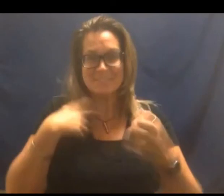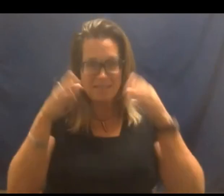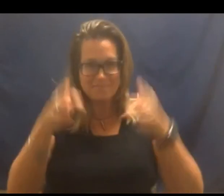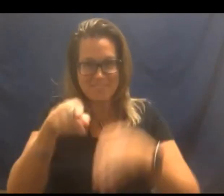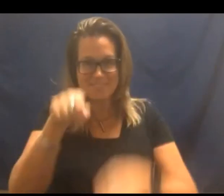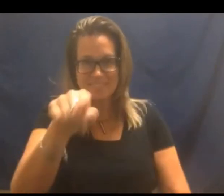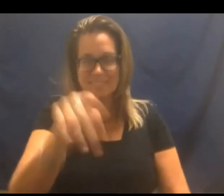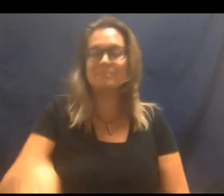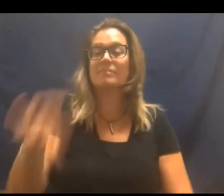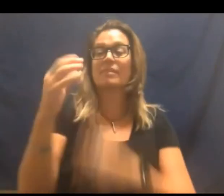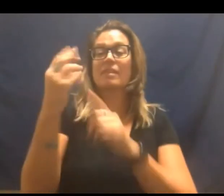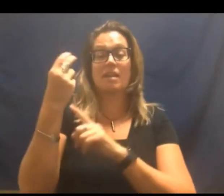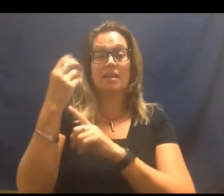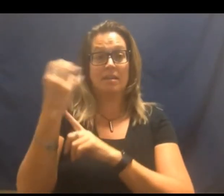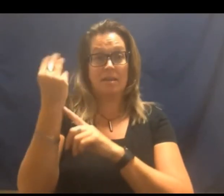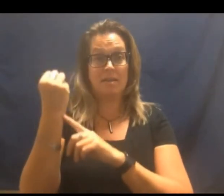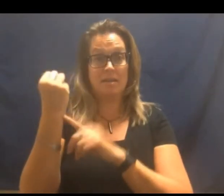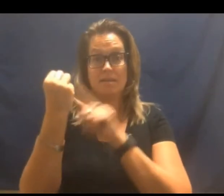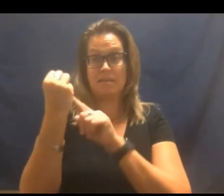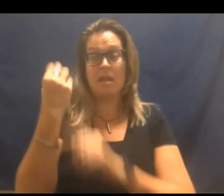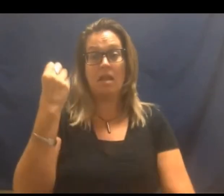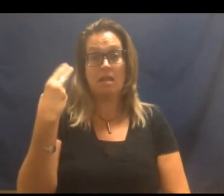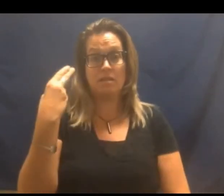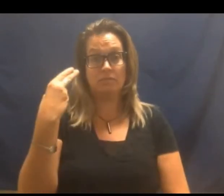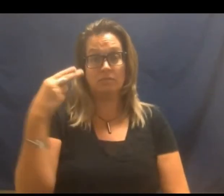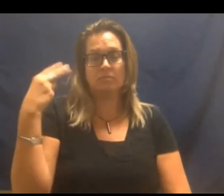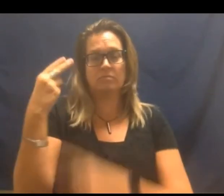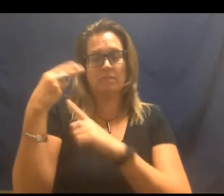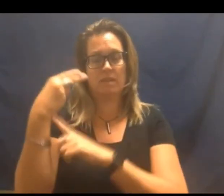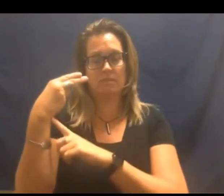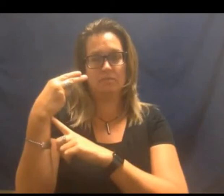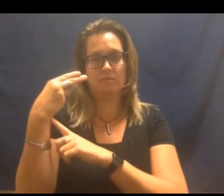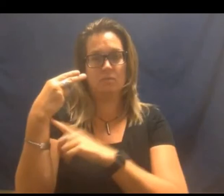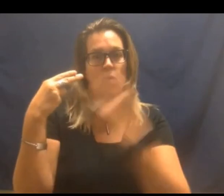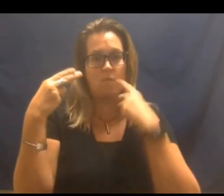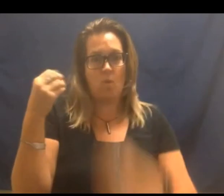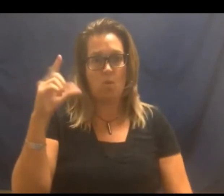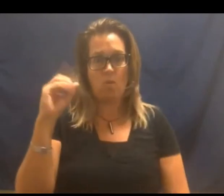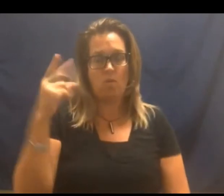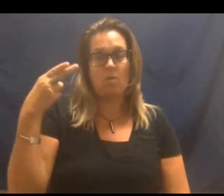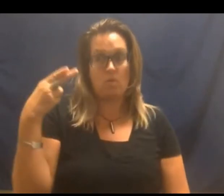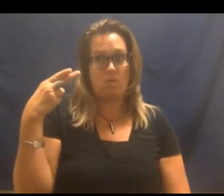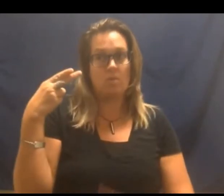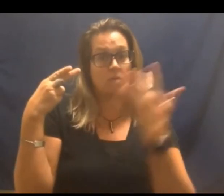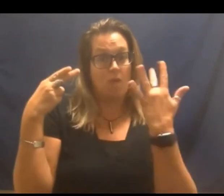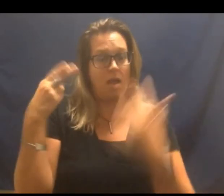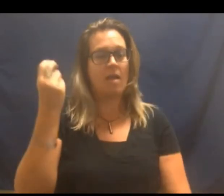You have to pay attention while you're writing this! It's S would be the "hold,"